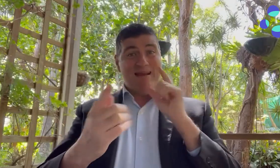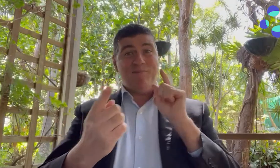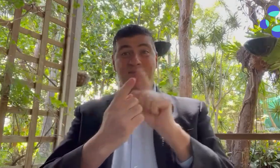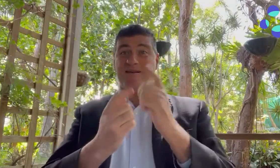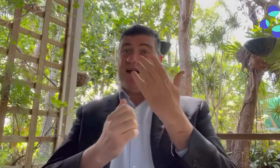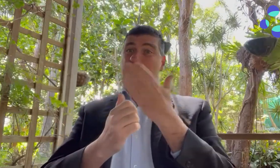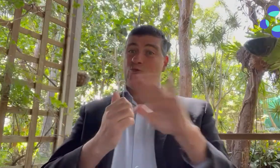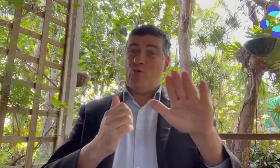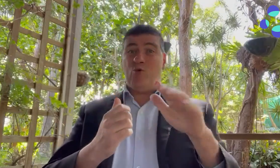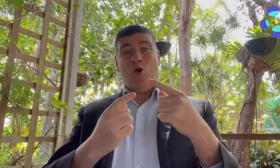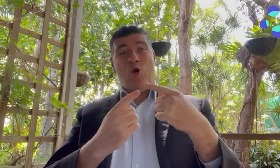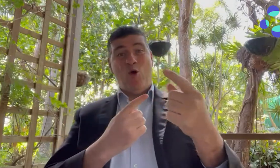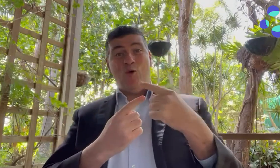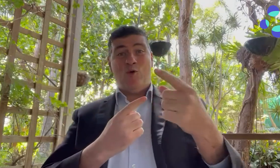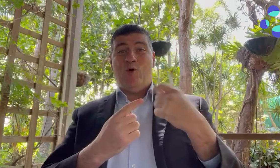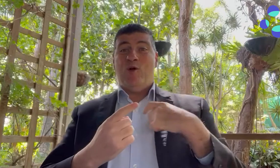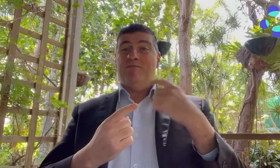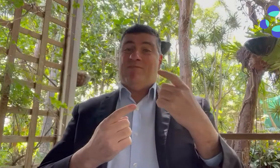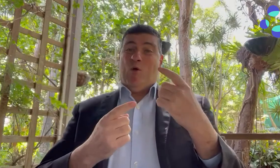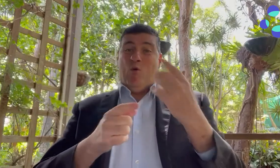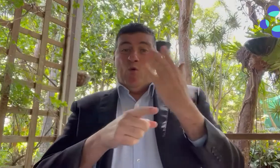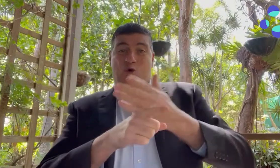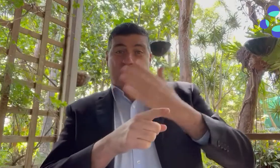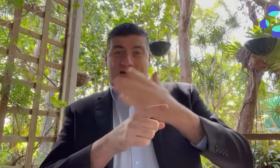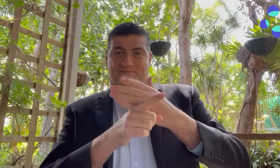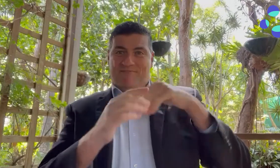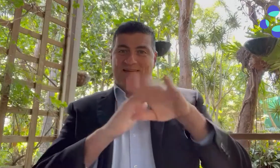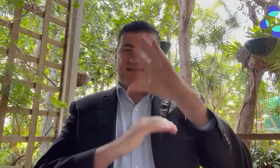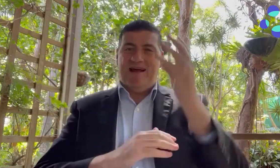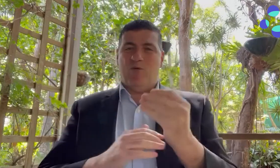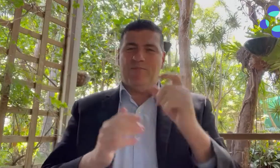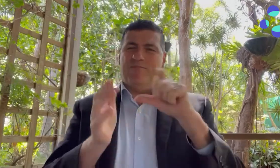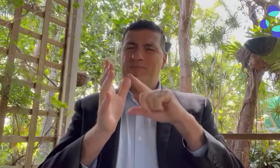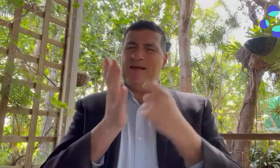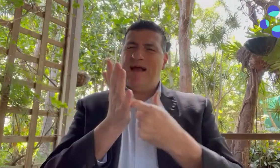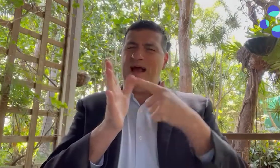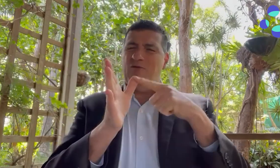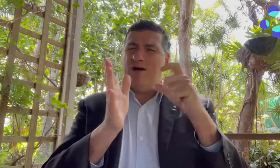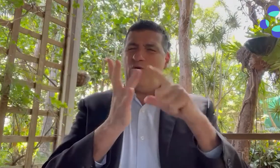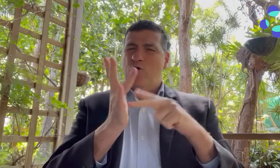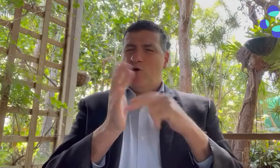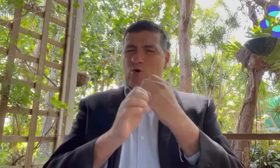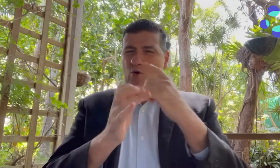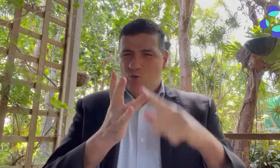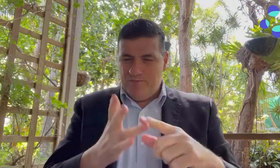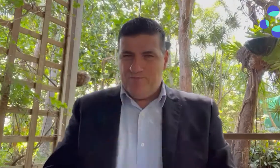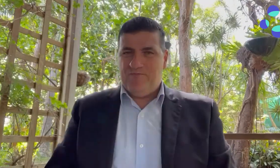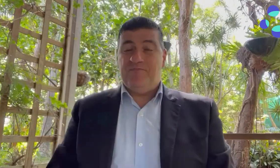to meet our new, local, employee who’ll be working in Darwin, Cara Cogo.